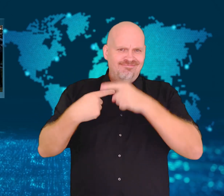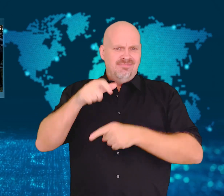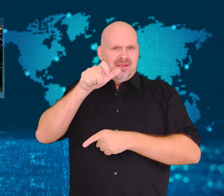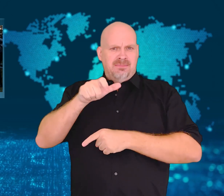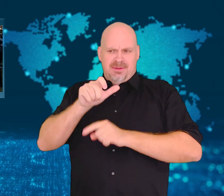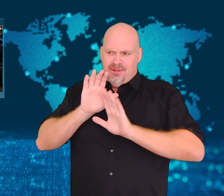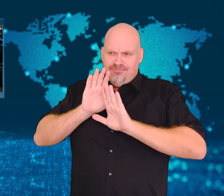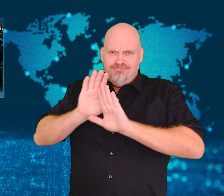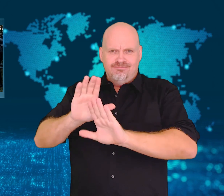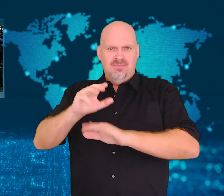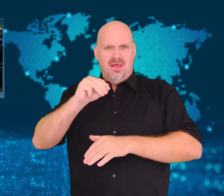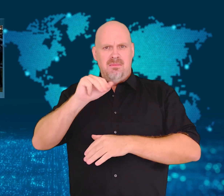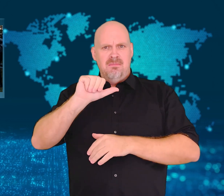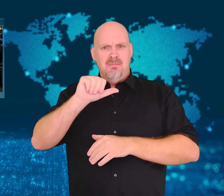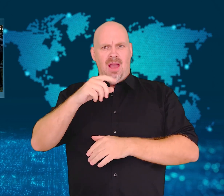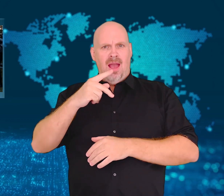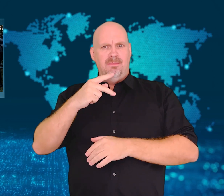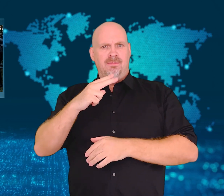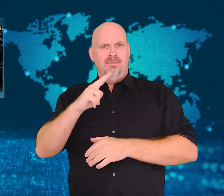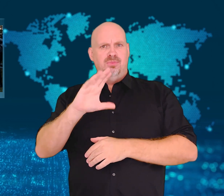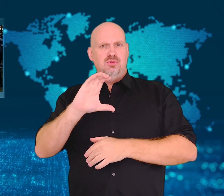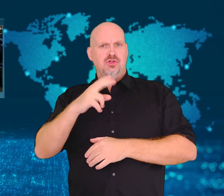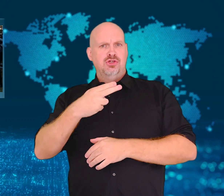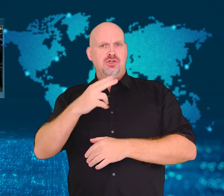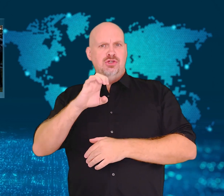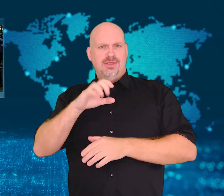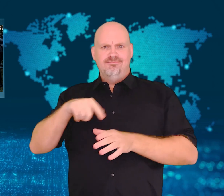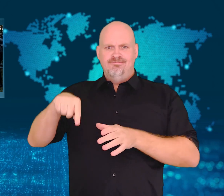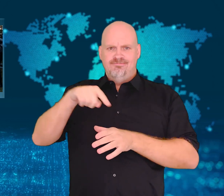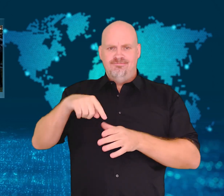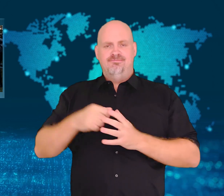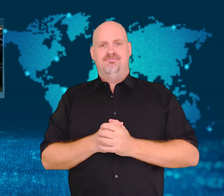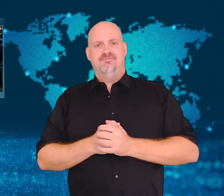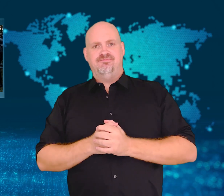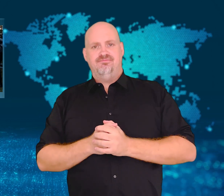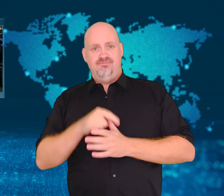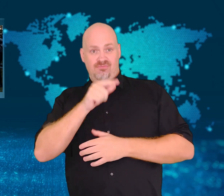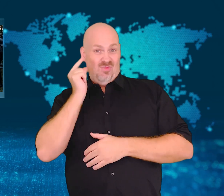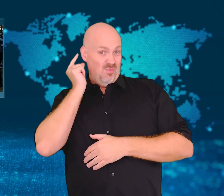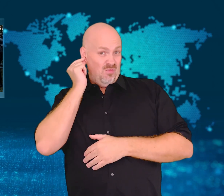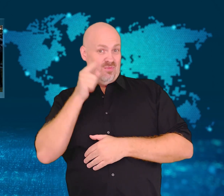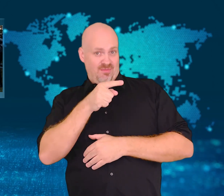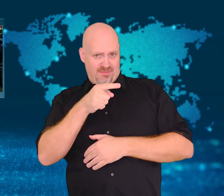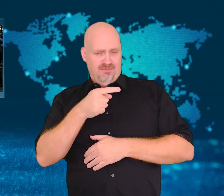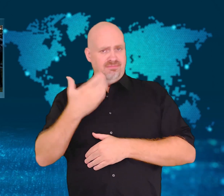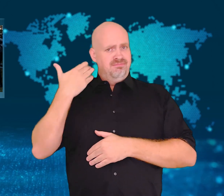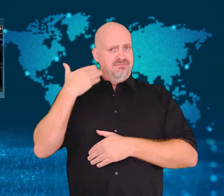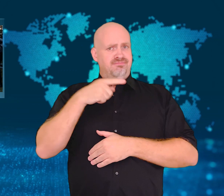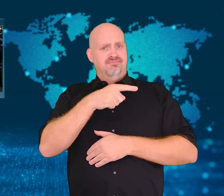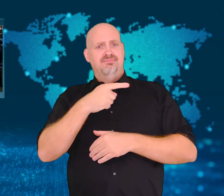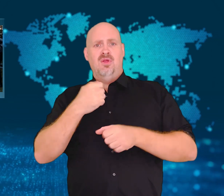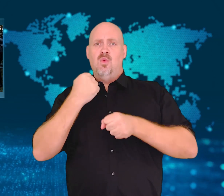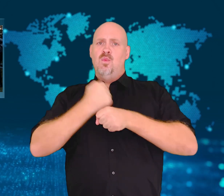Before taking her office as a minister in Argentina's government, she had worked